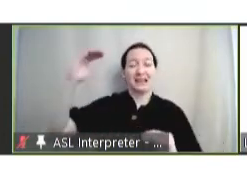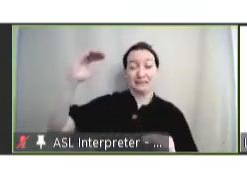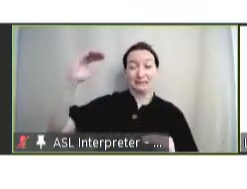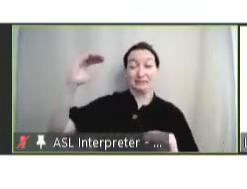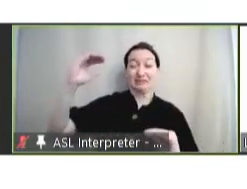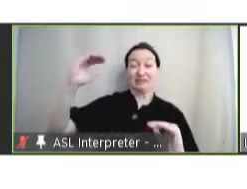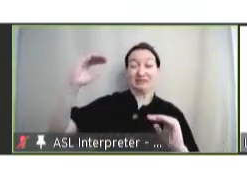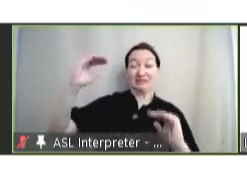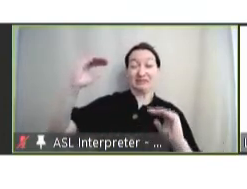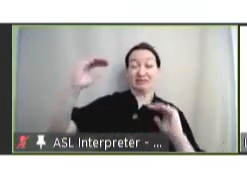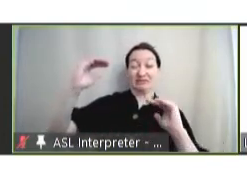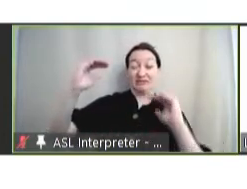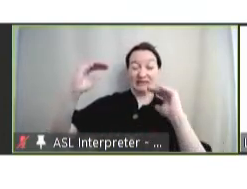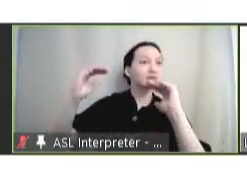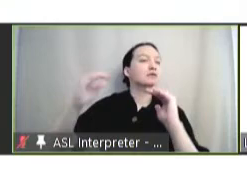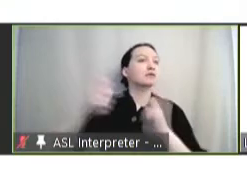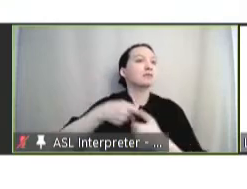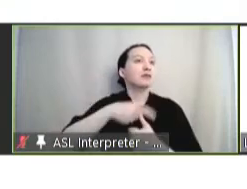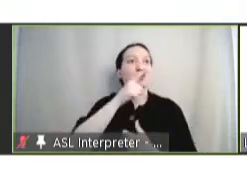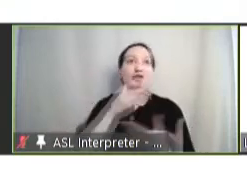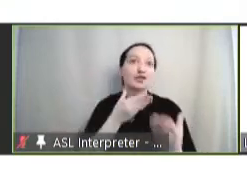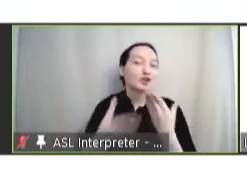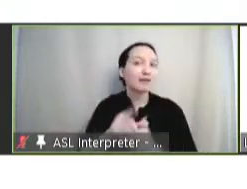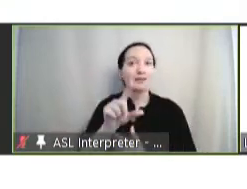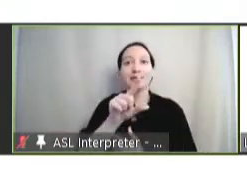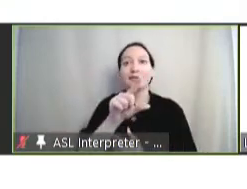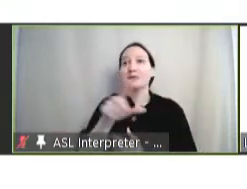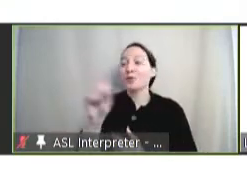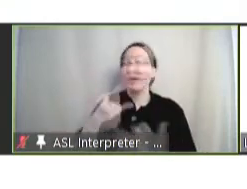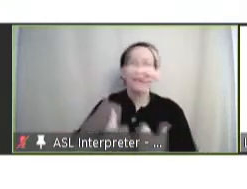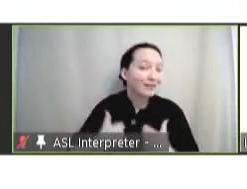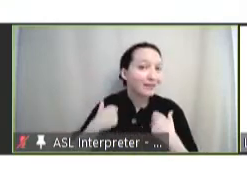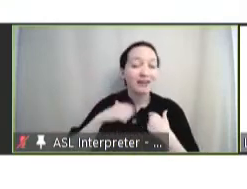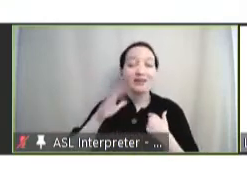And make sure that you know, no matter your zip code, no matter your background, if you're